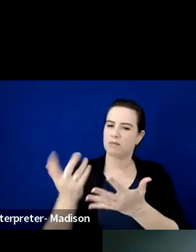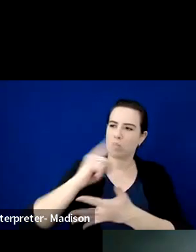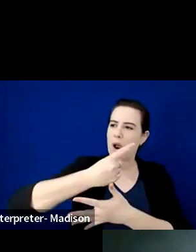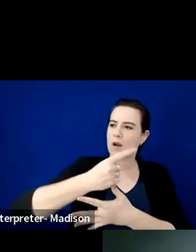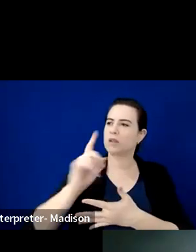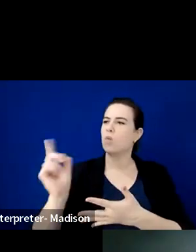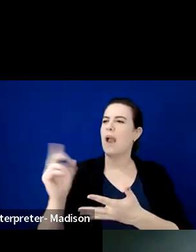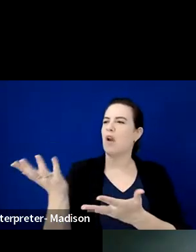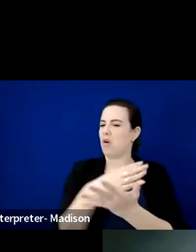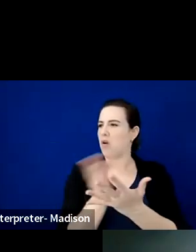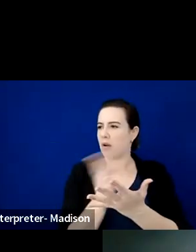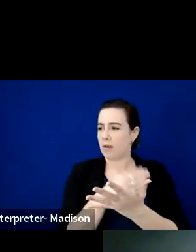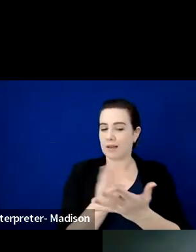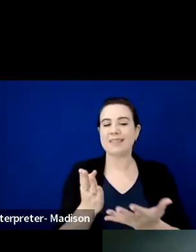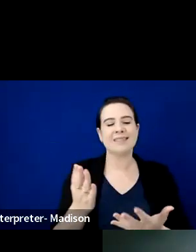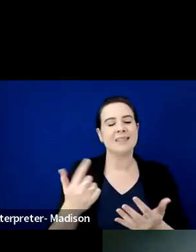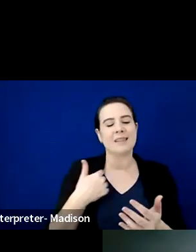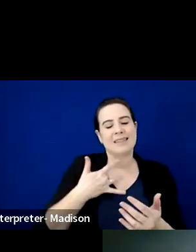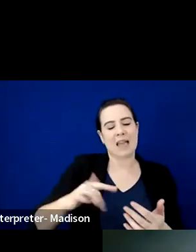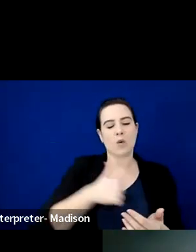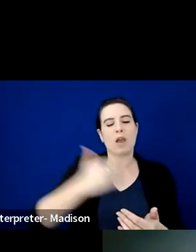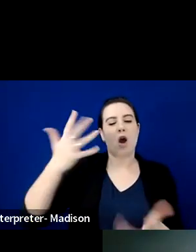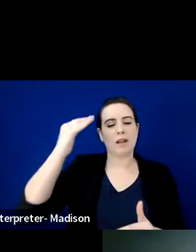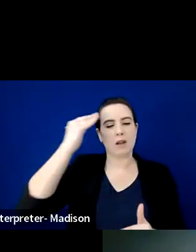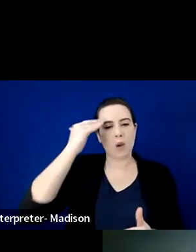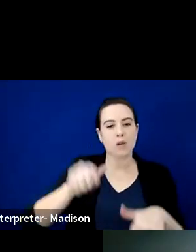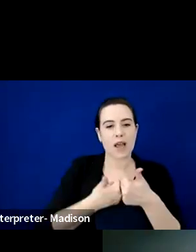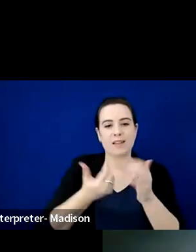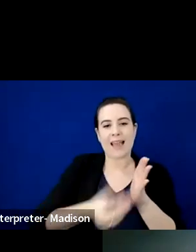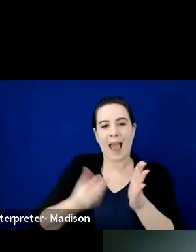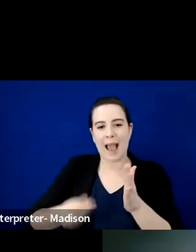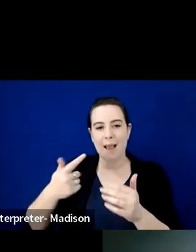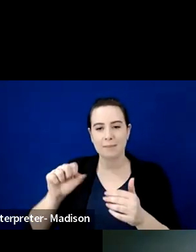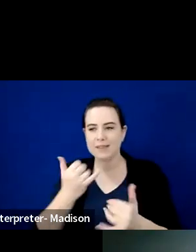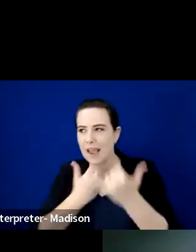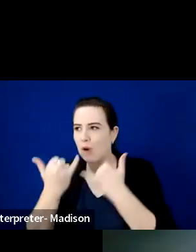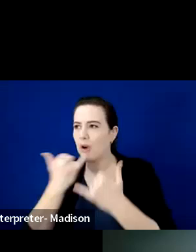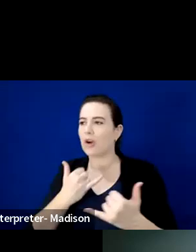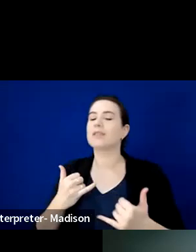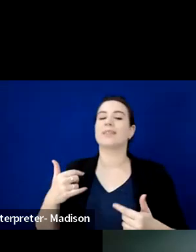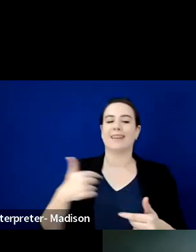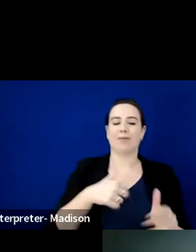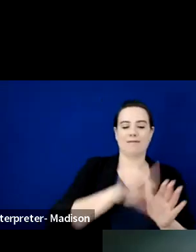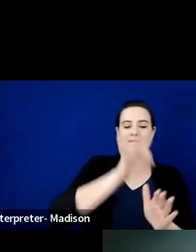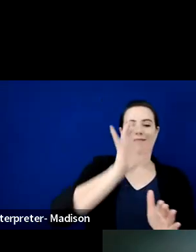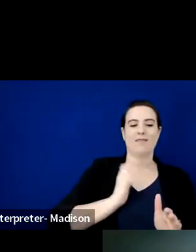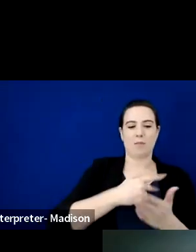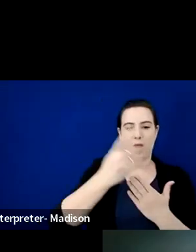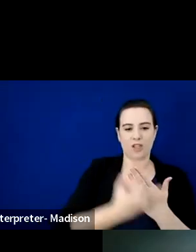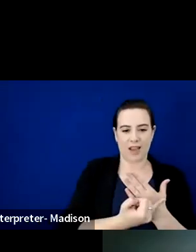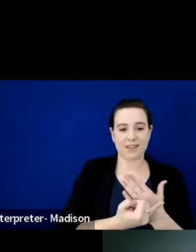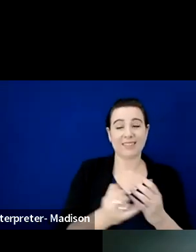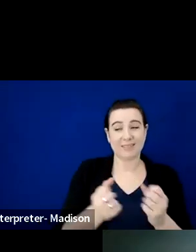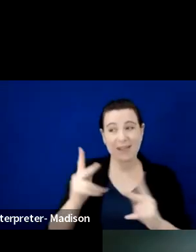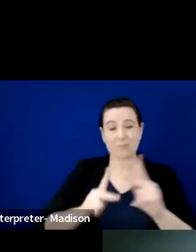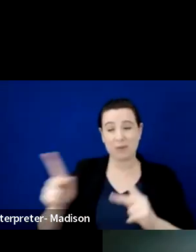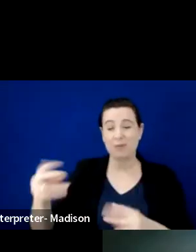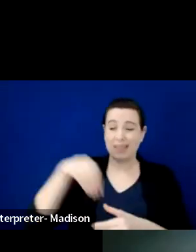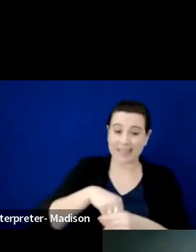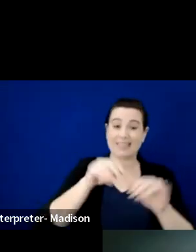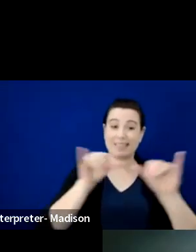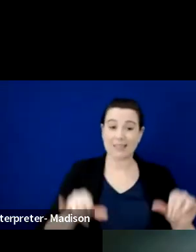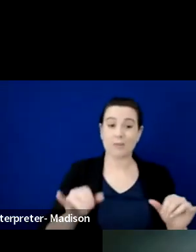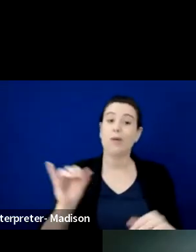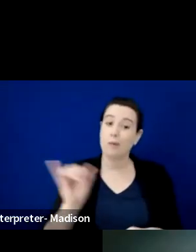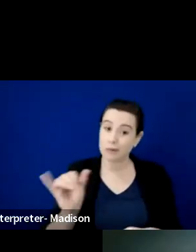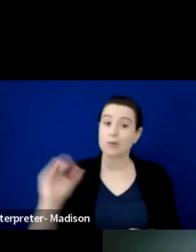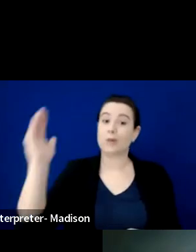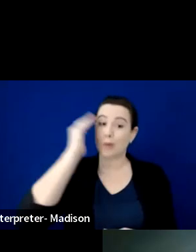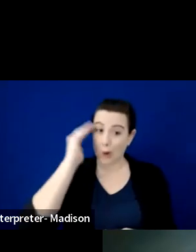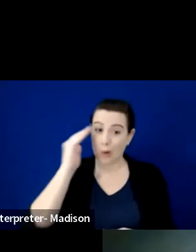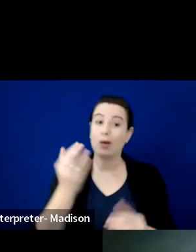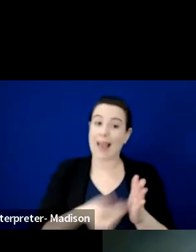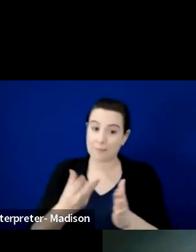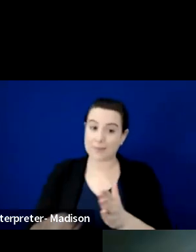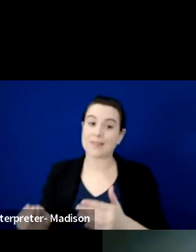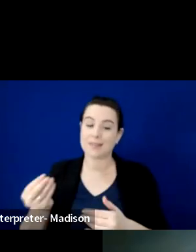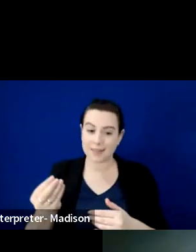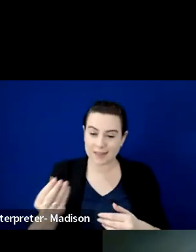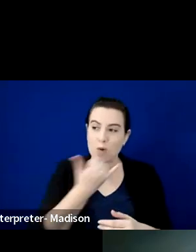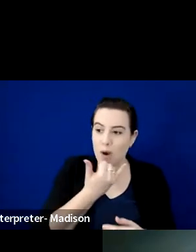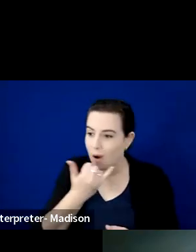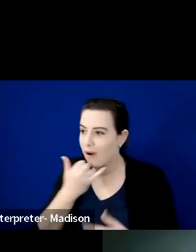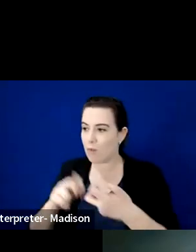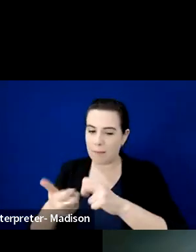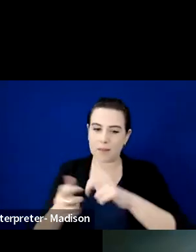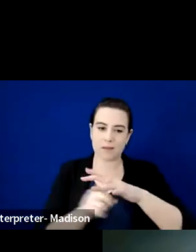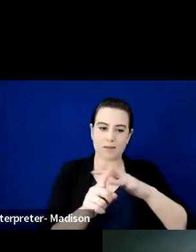The other really quick thing I wanted to add that Pat made me think of, which is coming to them with where are their priorities.